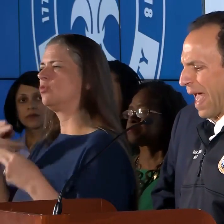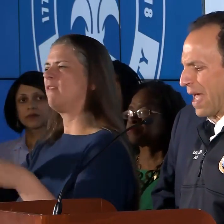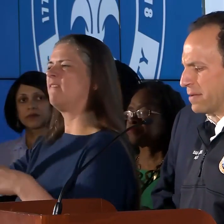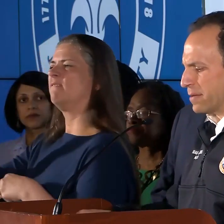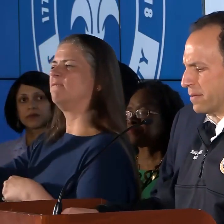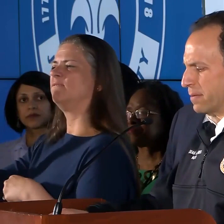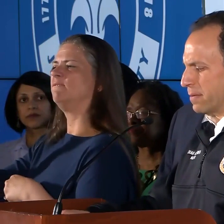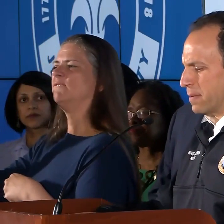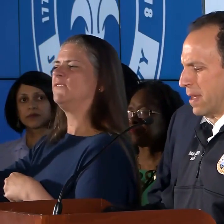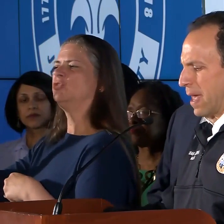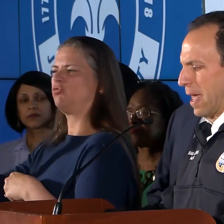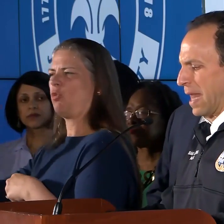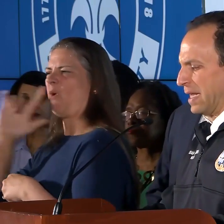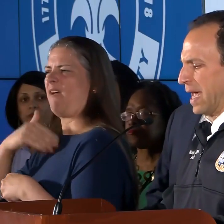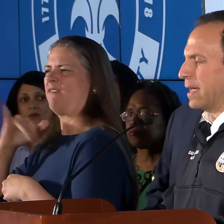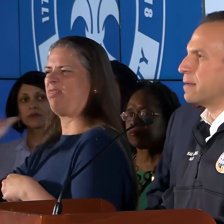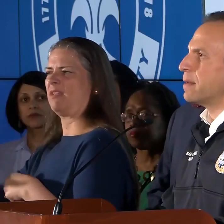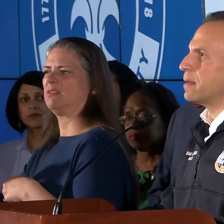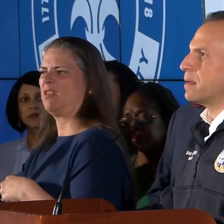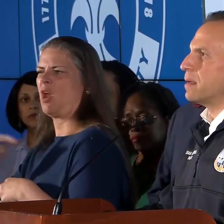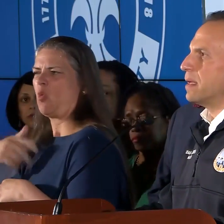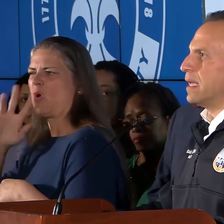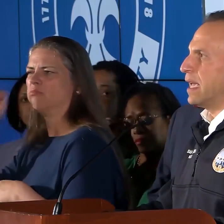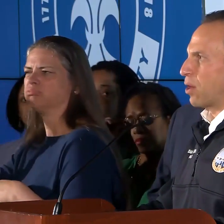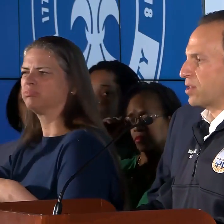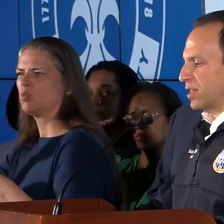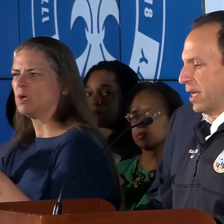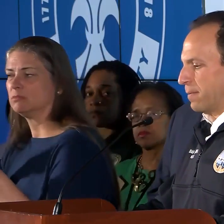and any day in our city,